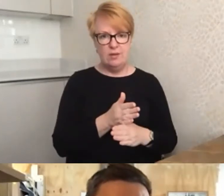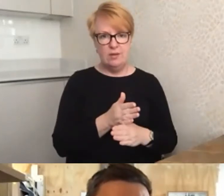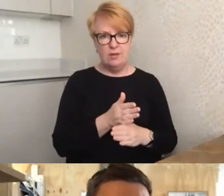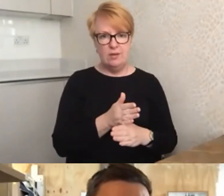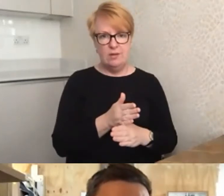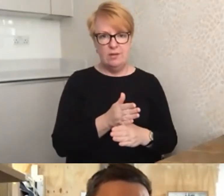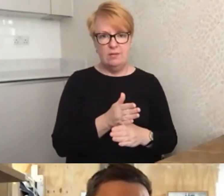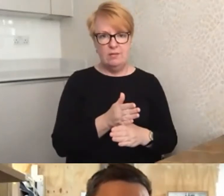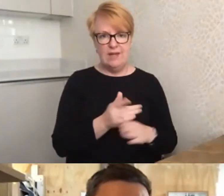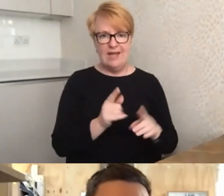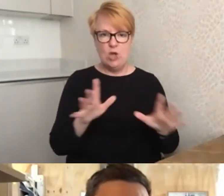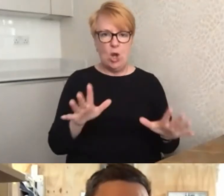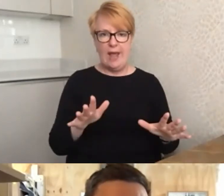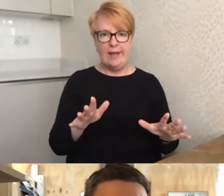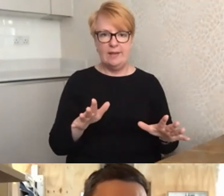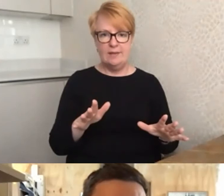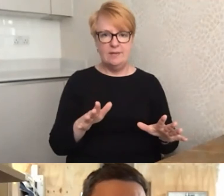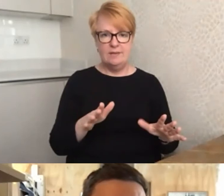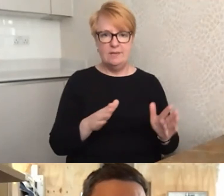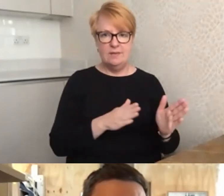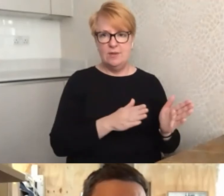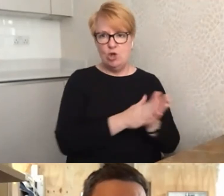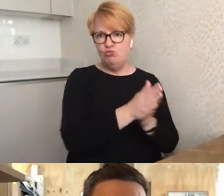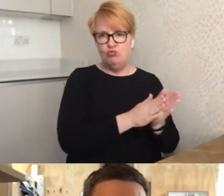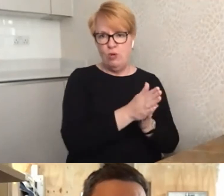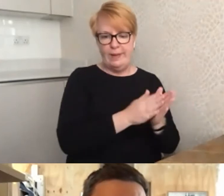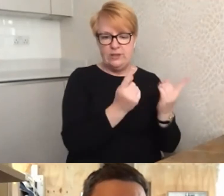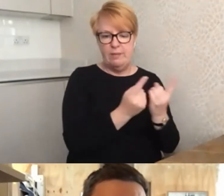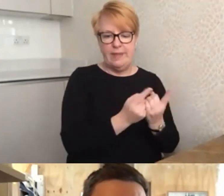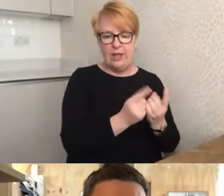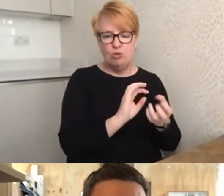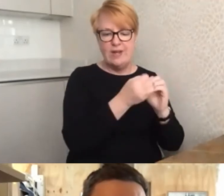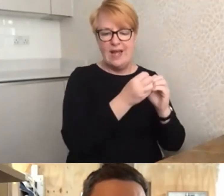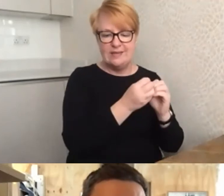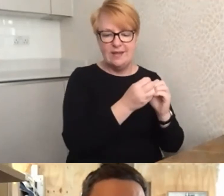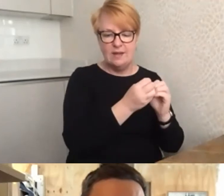rubbing leaves and producing an artwork, like it's actual graft, that artists go through a